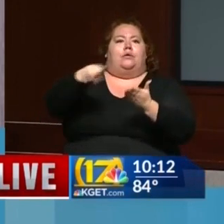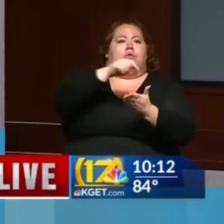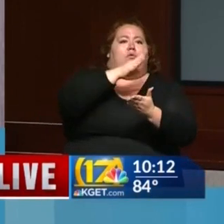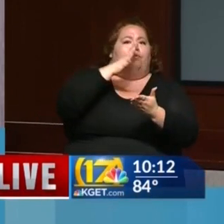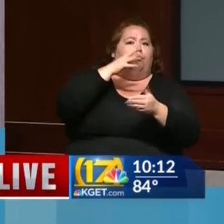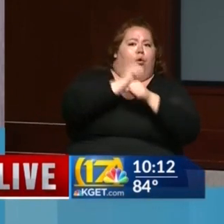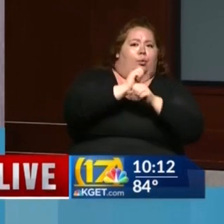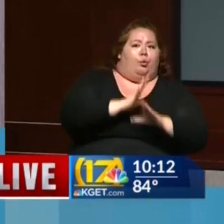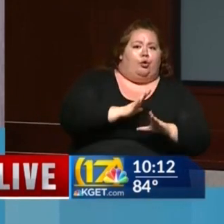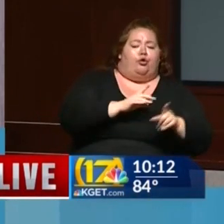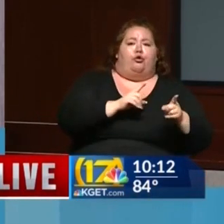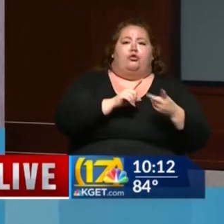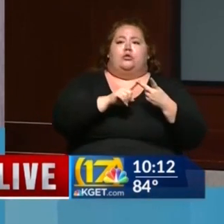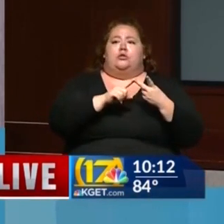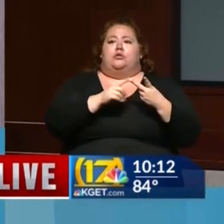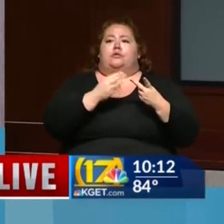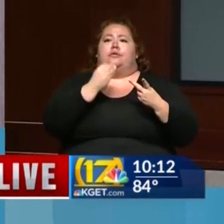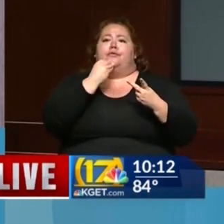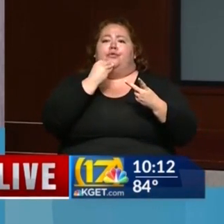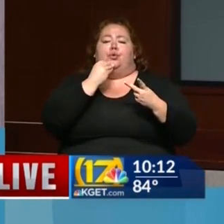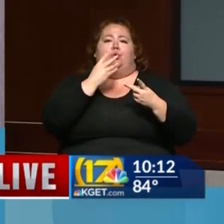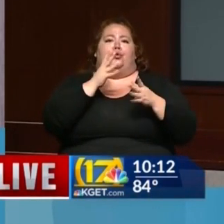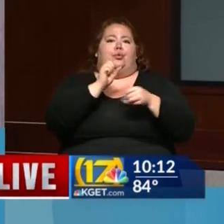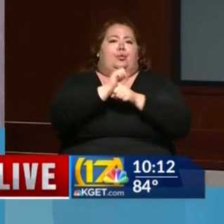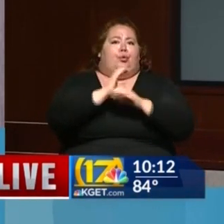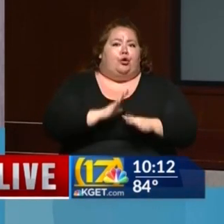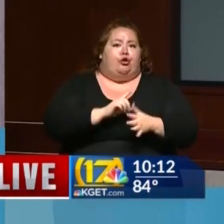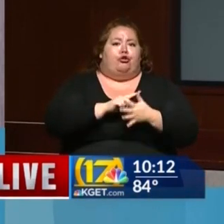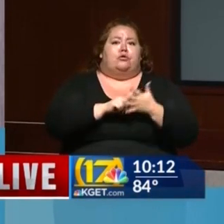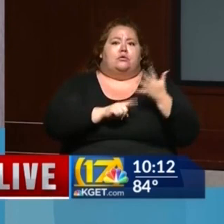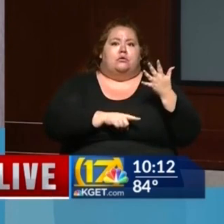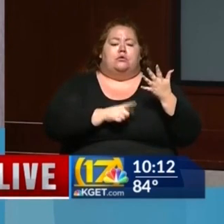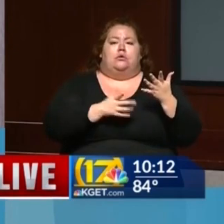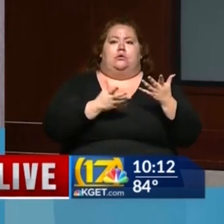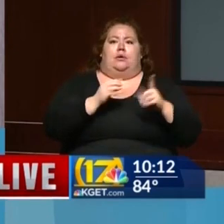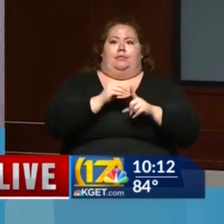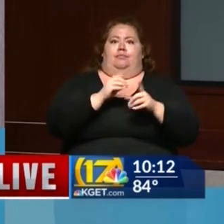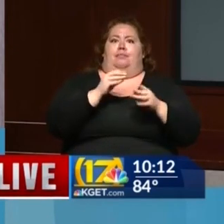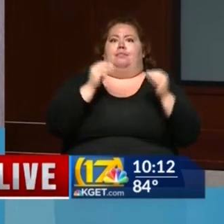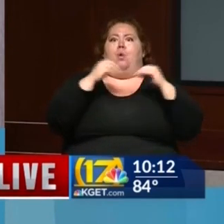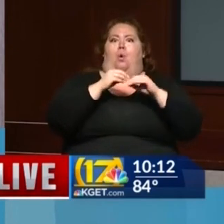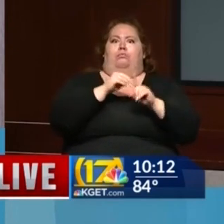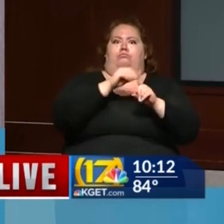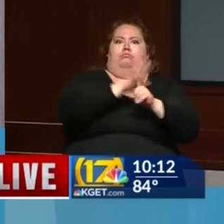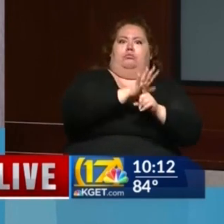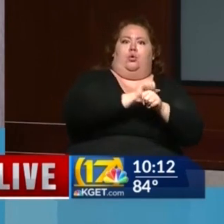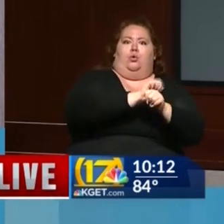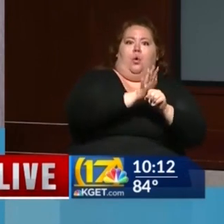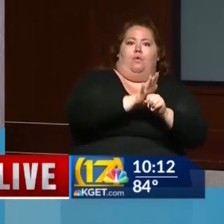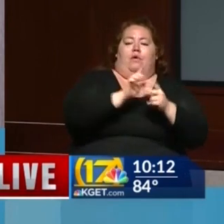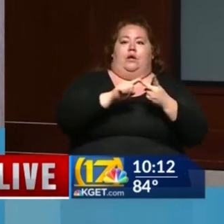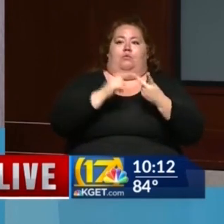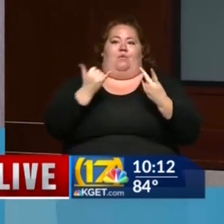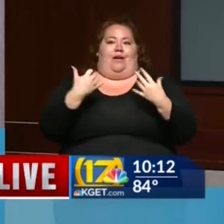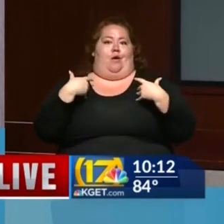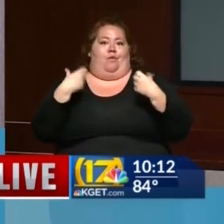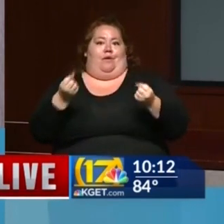UNDERWAY, AND AVAILABLE TO PROVIDE ISOLATION FOR FARM WORKERS, AND FOOD PROCESSING